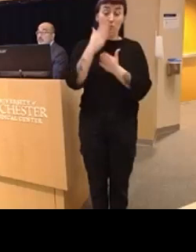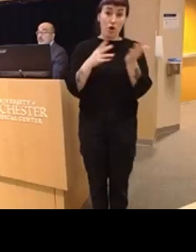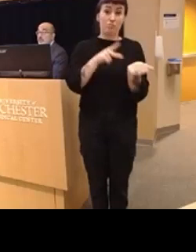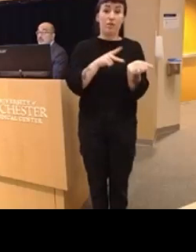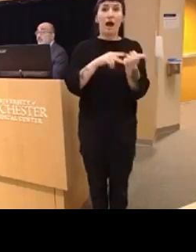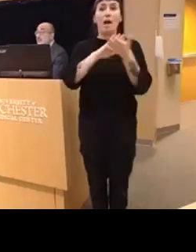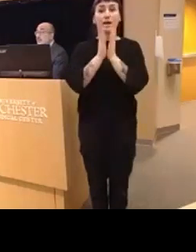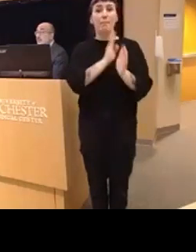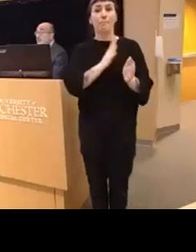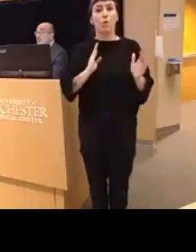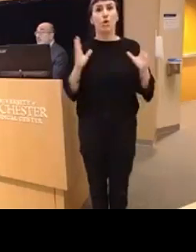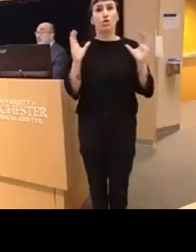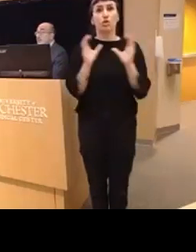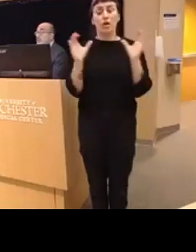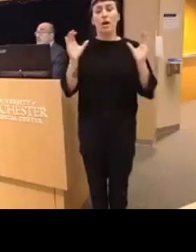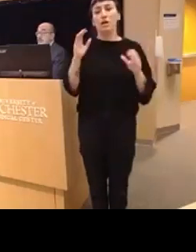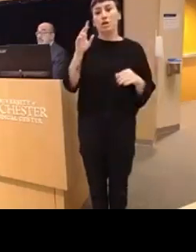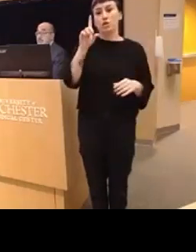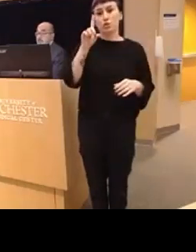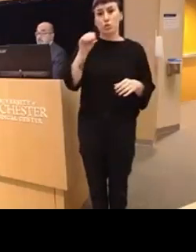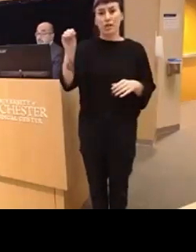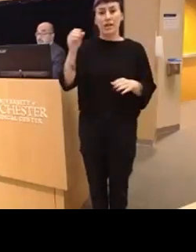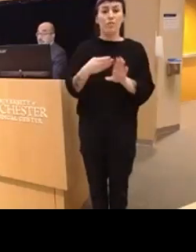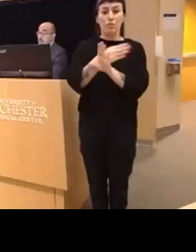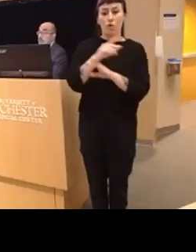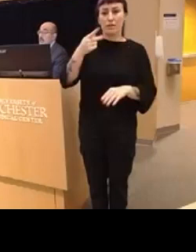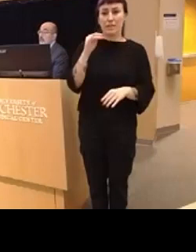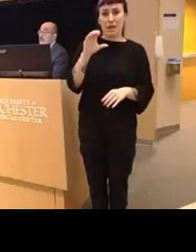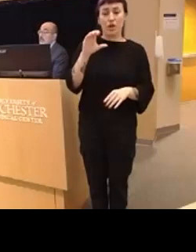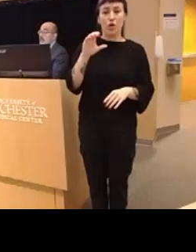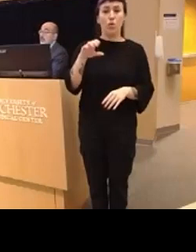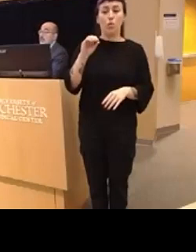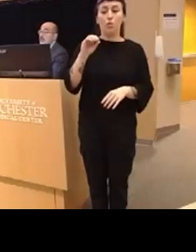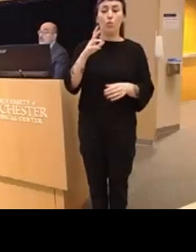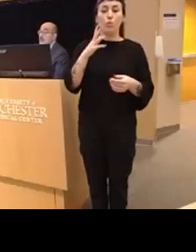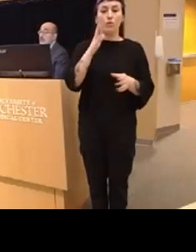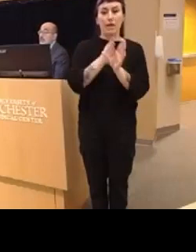in 2000 even before um psychosomatic medicine did and um Ben and I were lucky we trained at